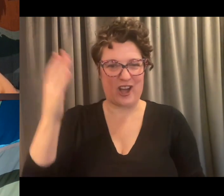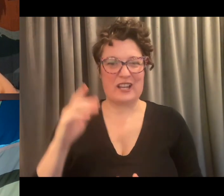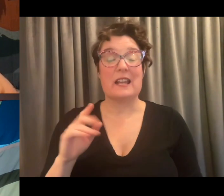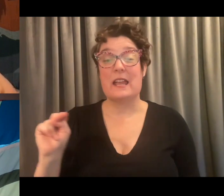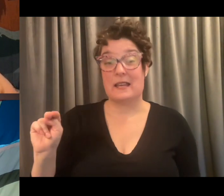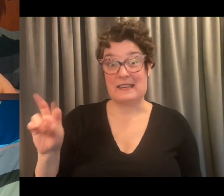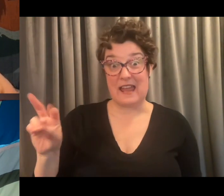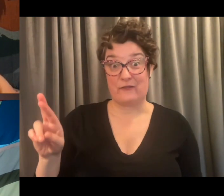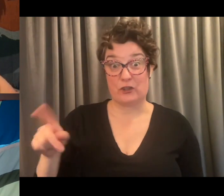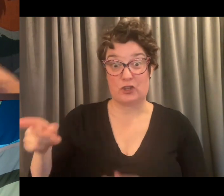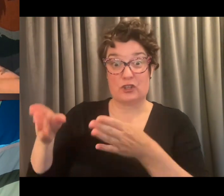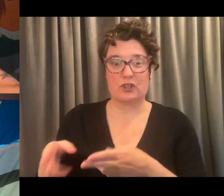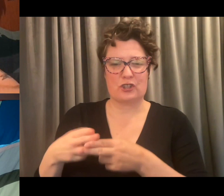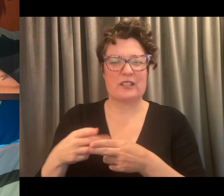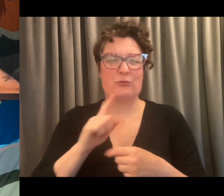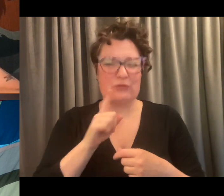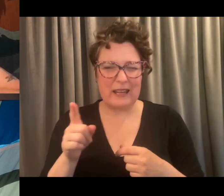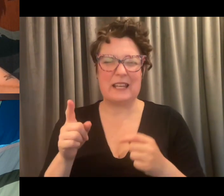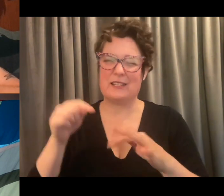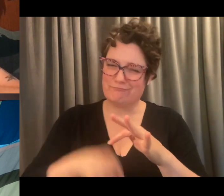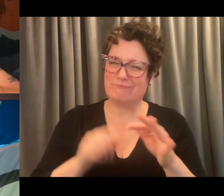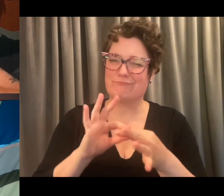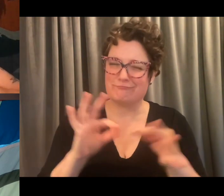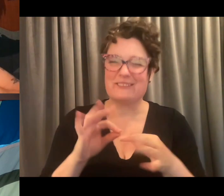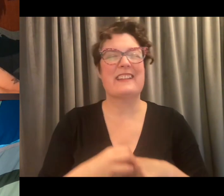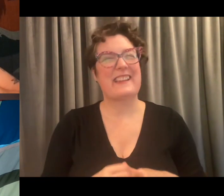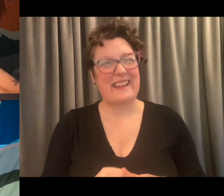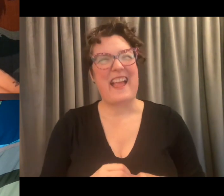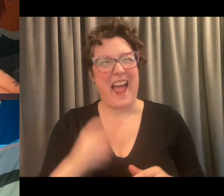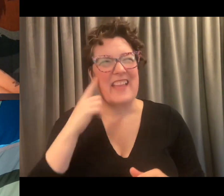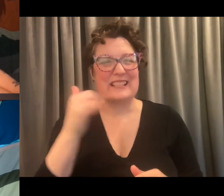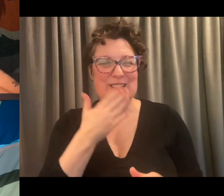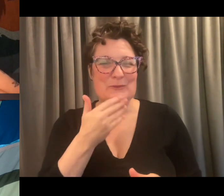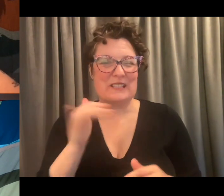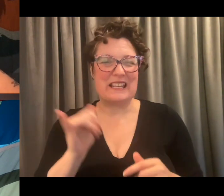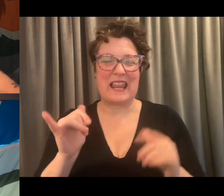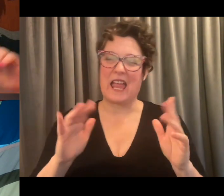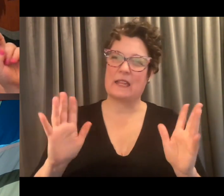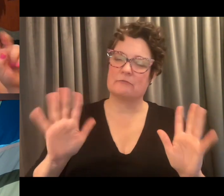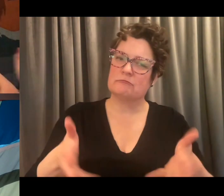I, I think this is sweet, like this kind of elevation of like feminine wiles, you